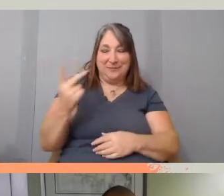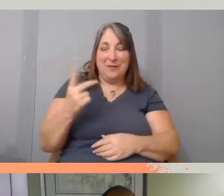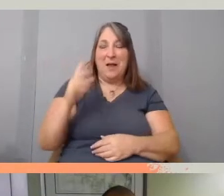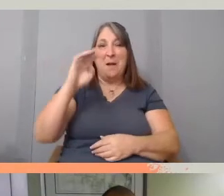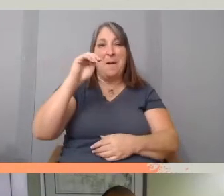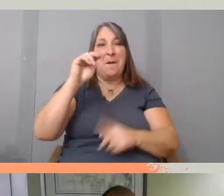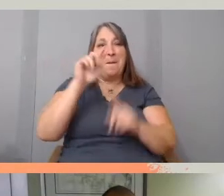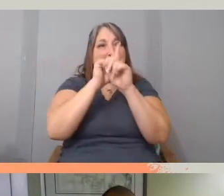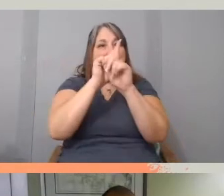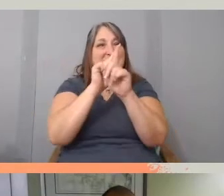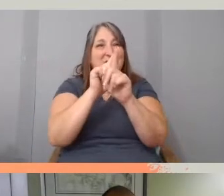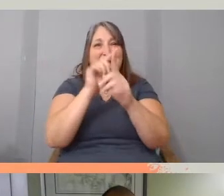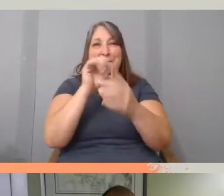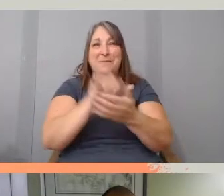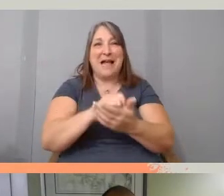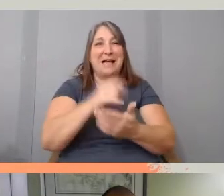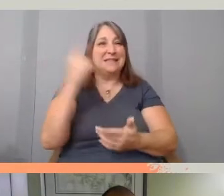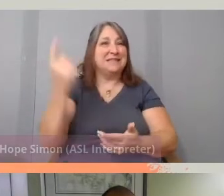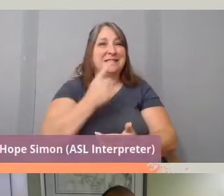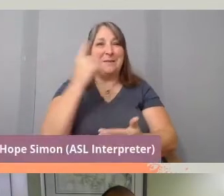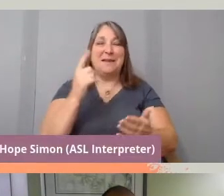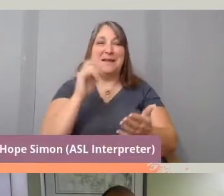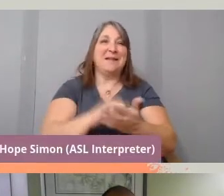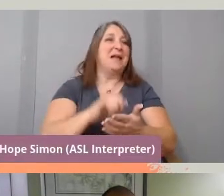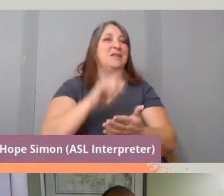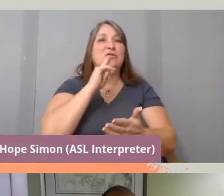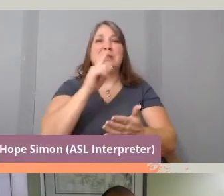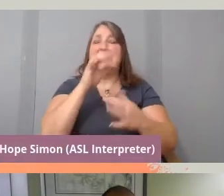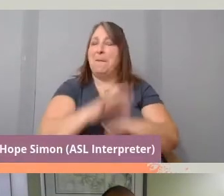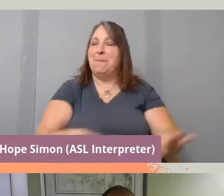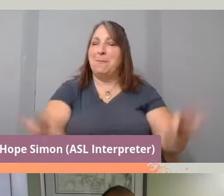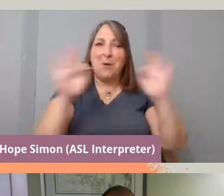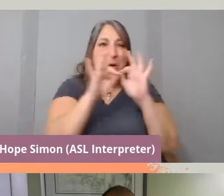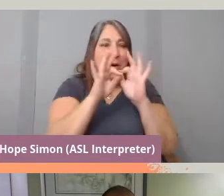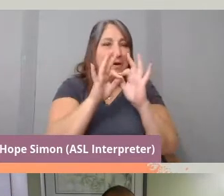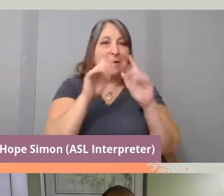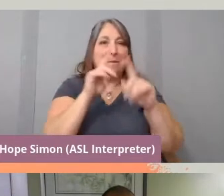so hugely important and yet completely overlooked.